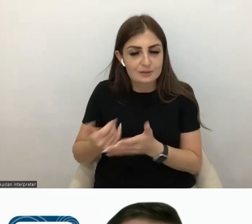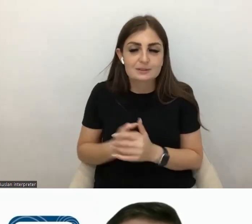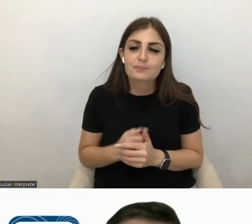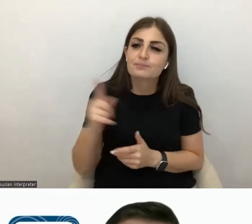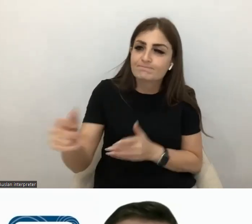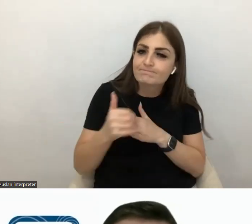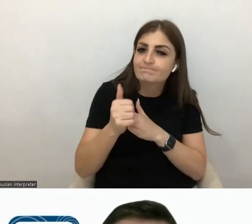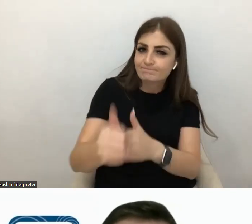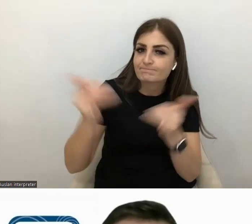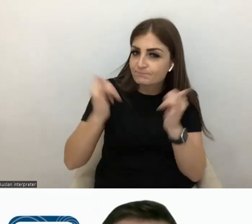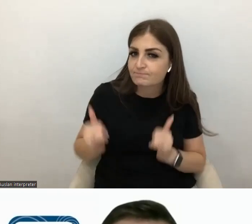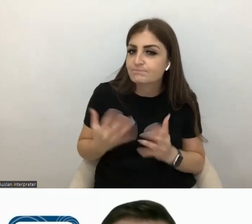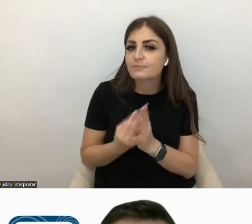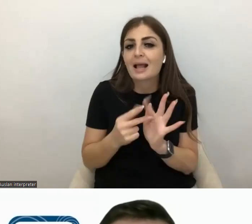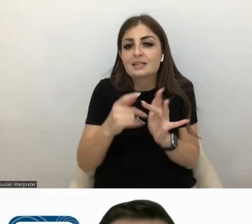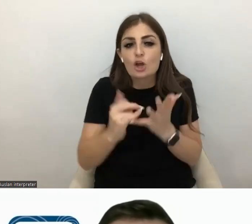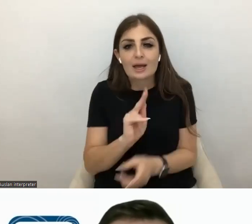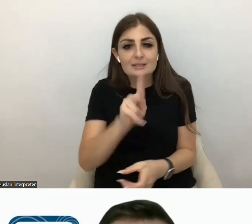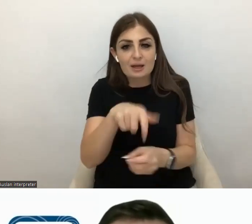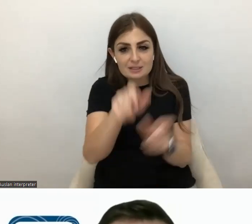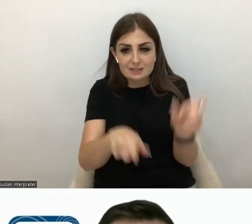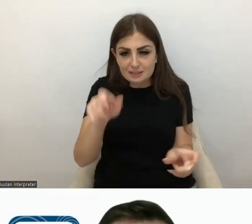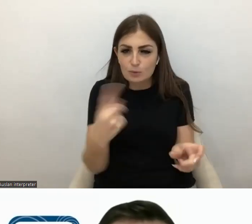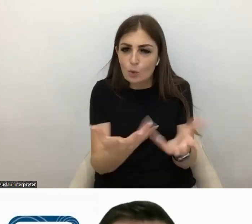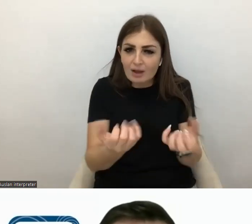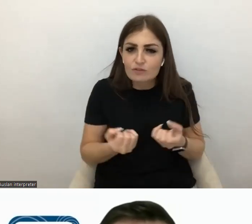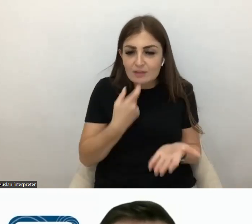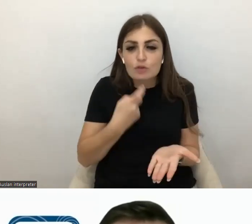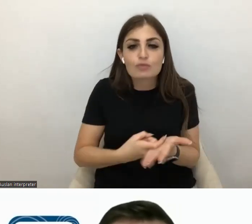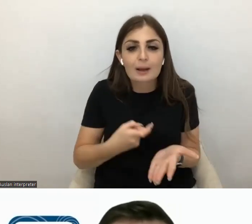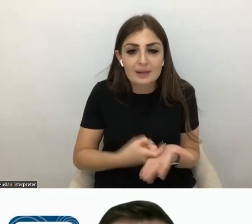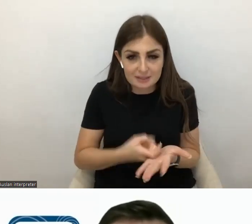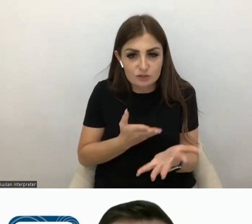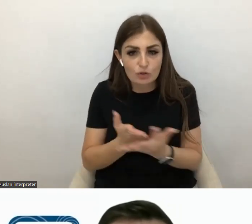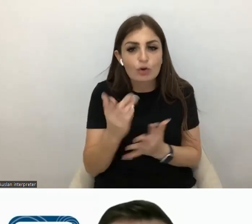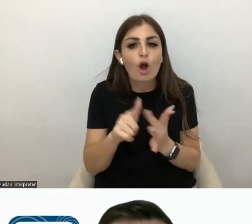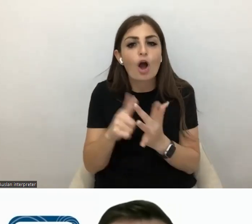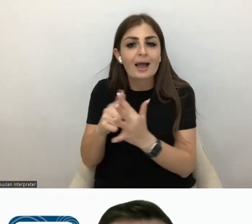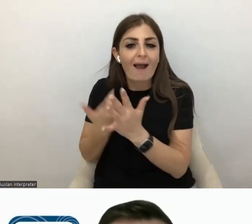that advise NDIS participants who have received a recommendation through the IER process.